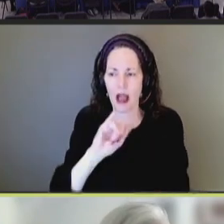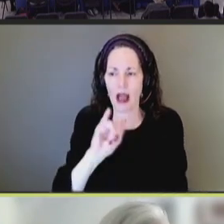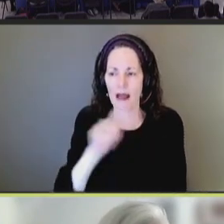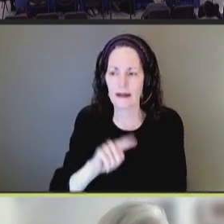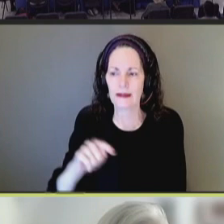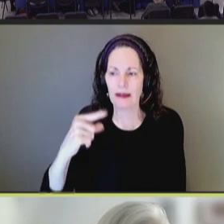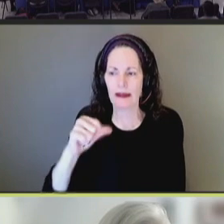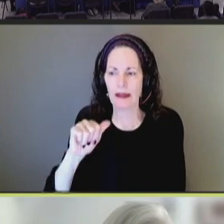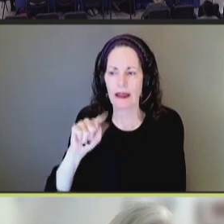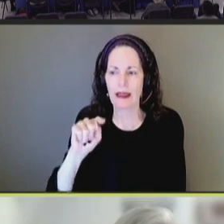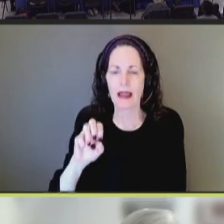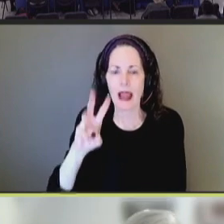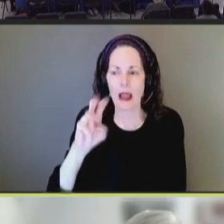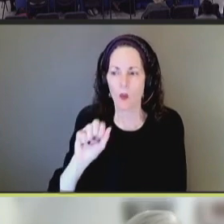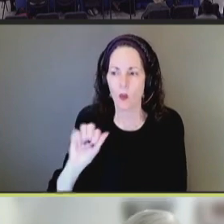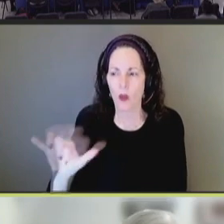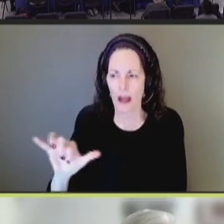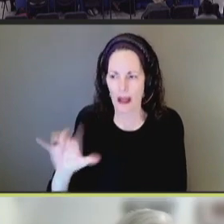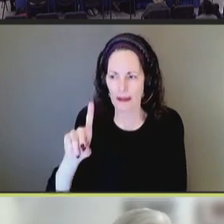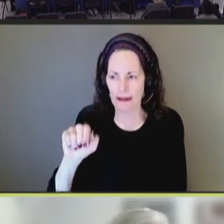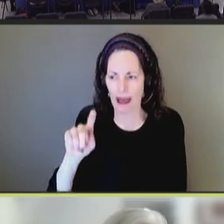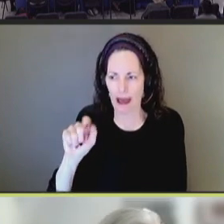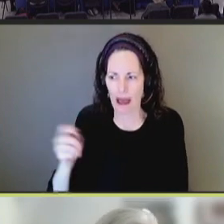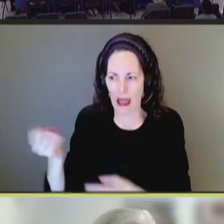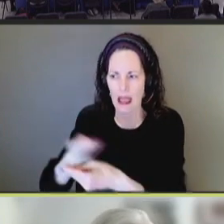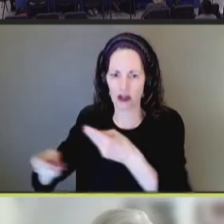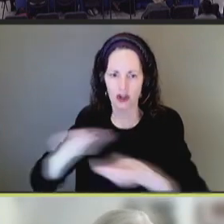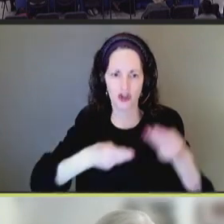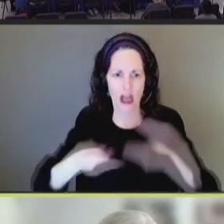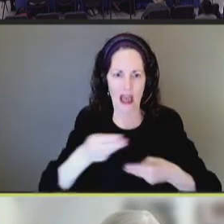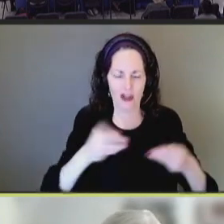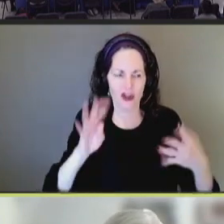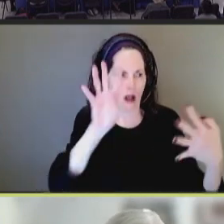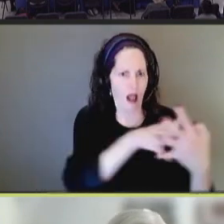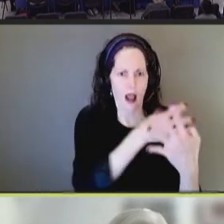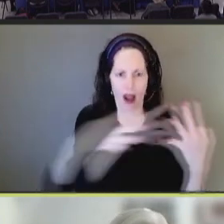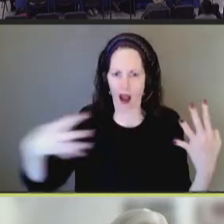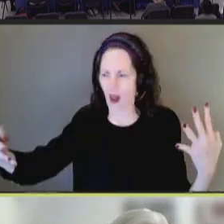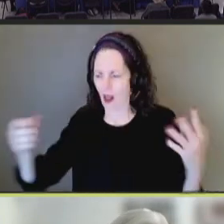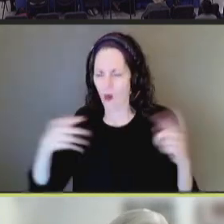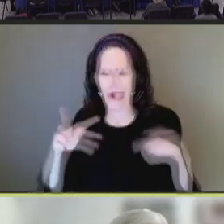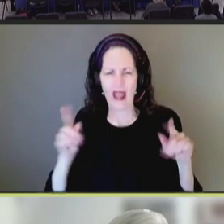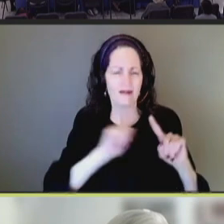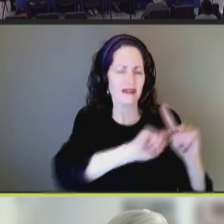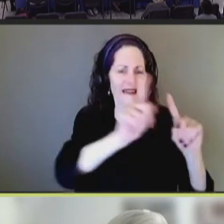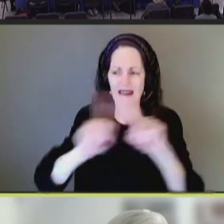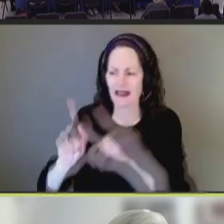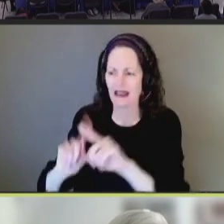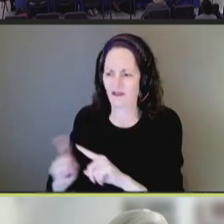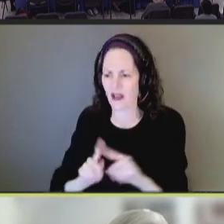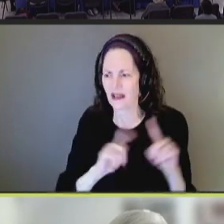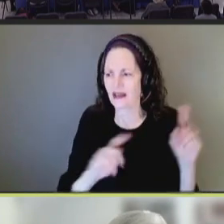and 36 jurisdictions representing 205 connections are exchanging data with one another. Seven